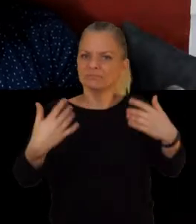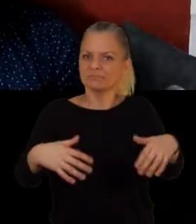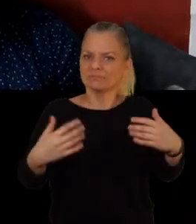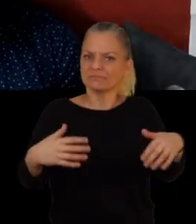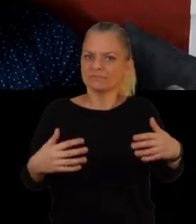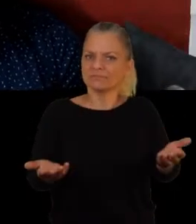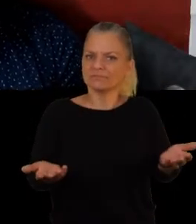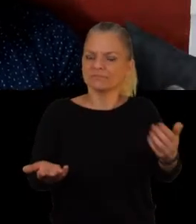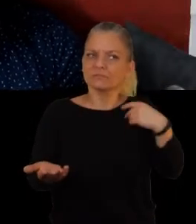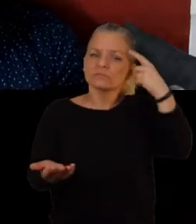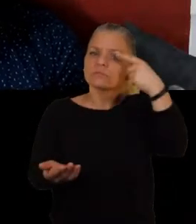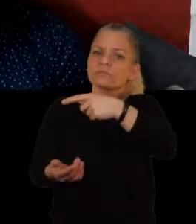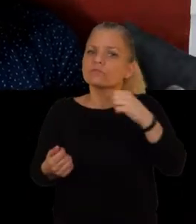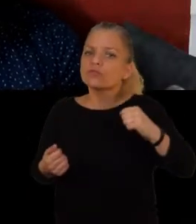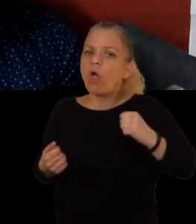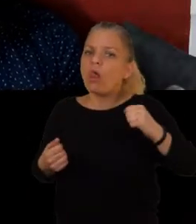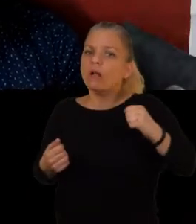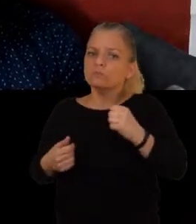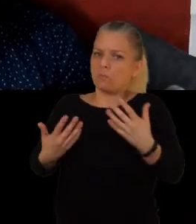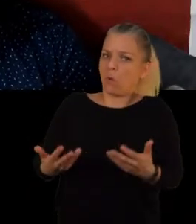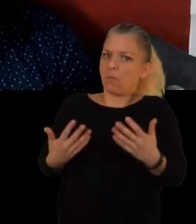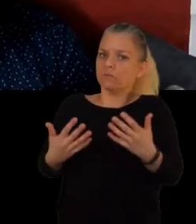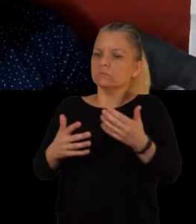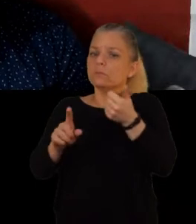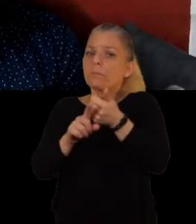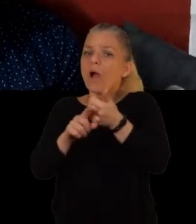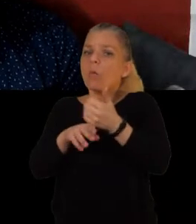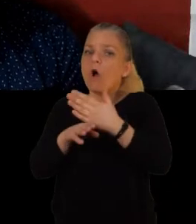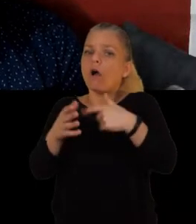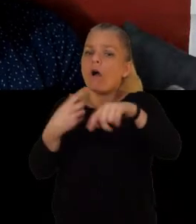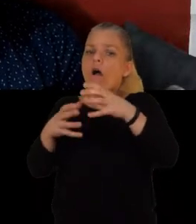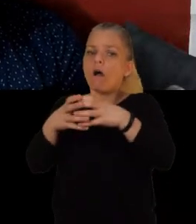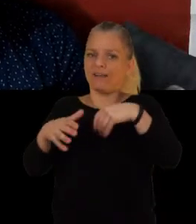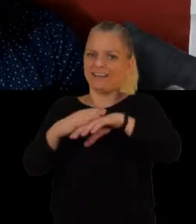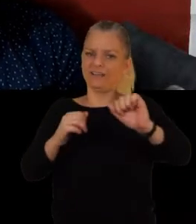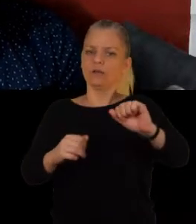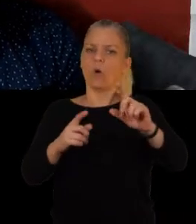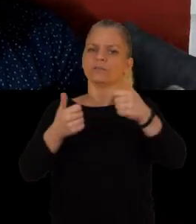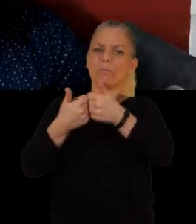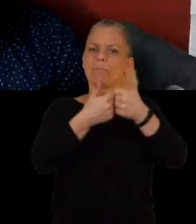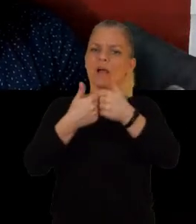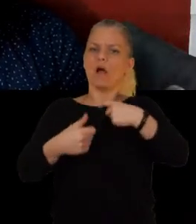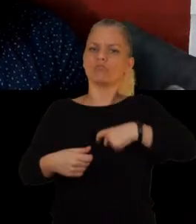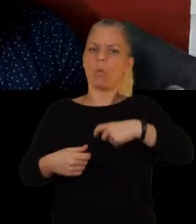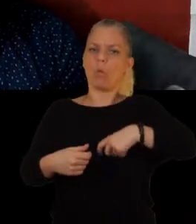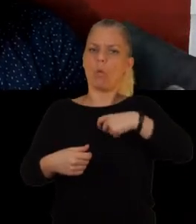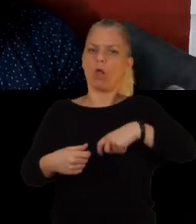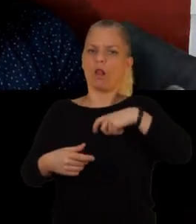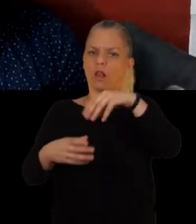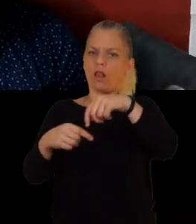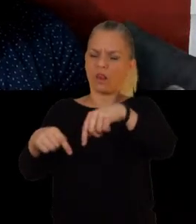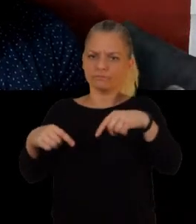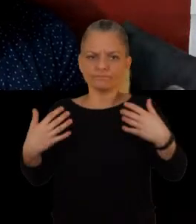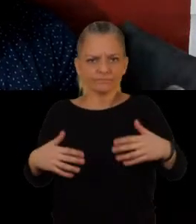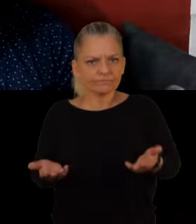for um the rest of the team but i think in Scotland predominantly at the moment peer workers